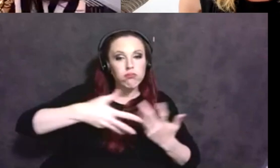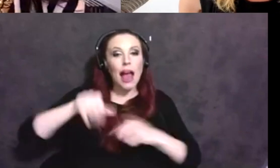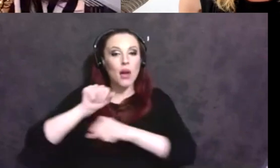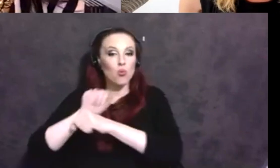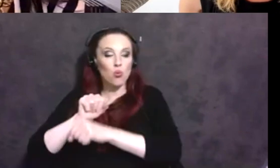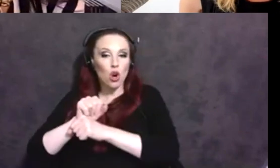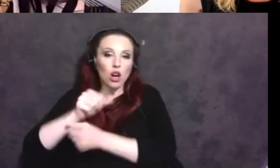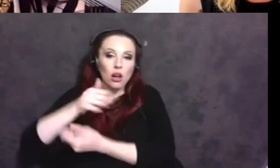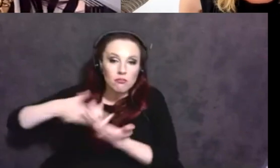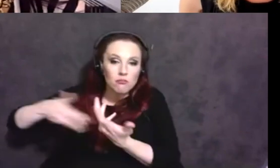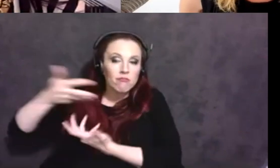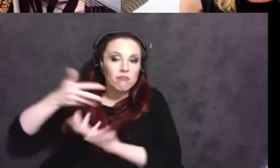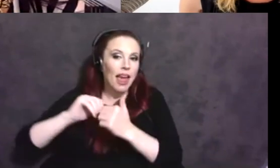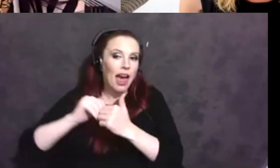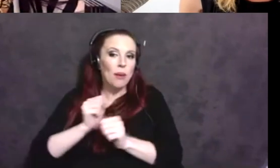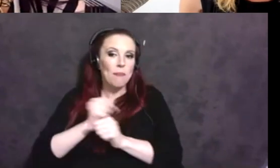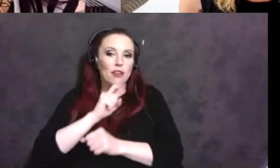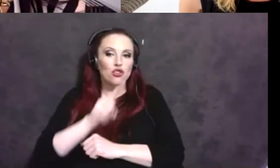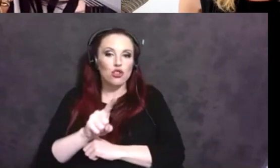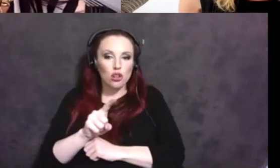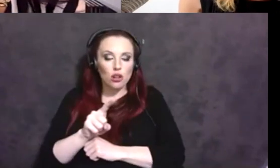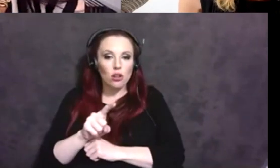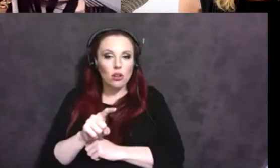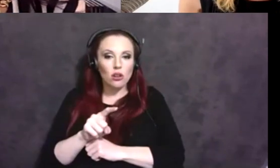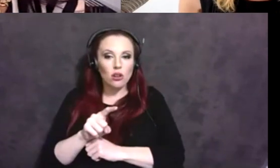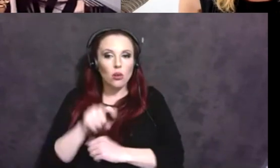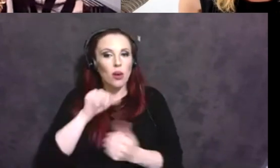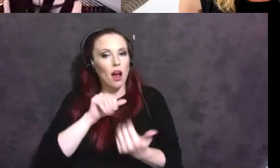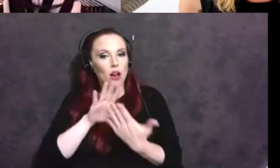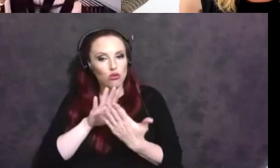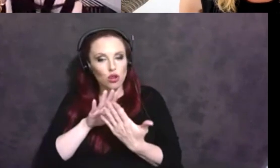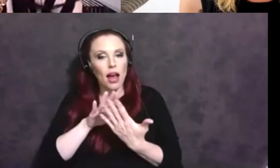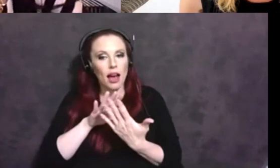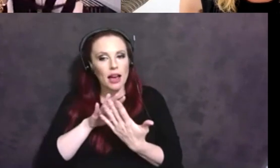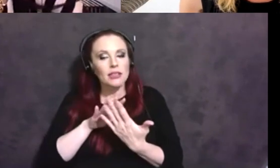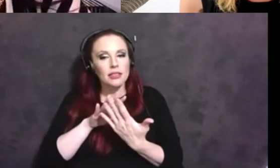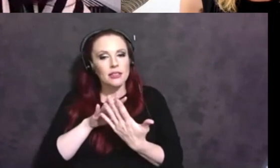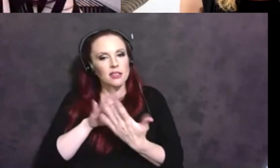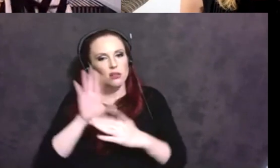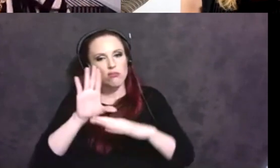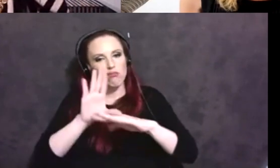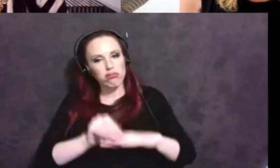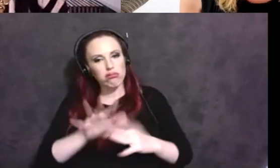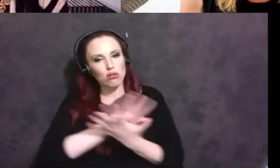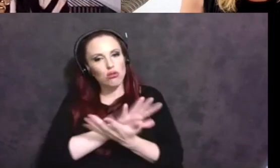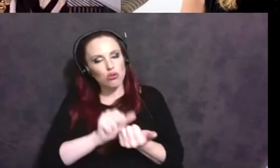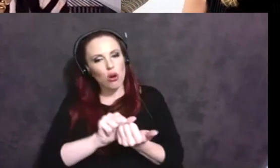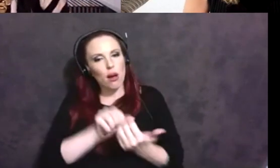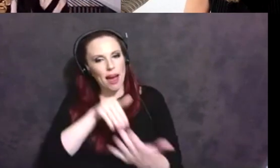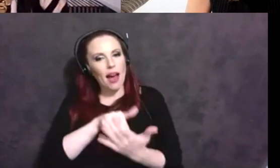warrants us taking pause and thinking about how we, in our social interactions, and in